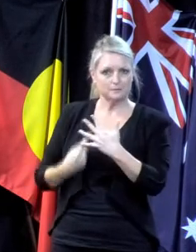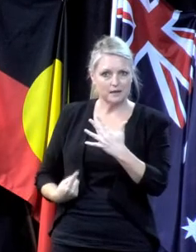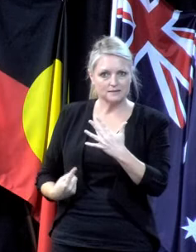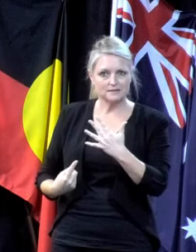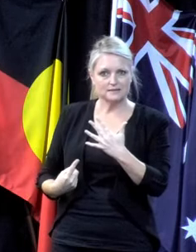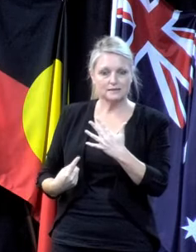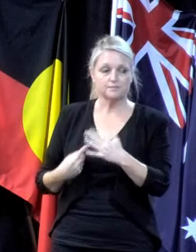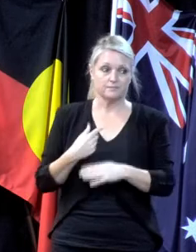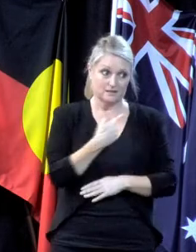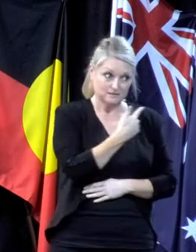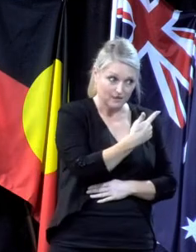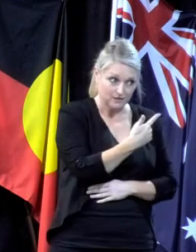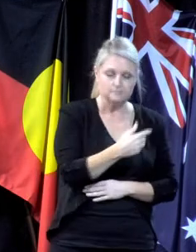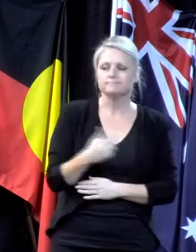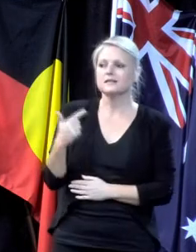Seven, which is about 50 students,